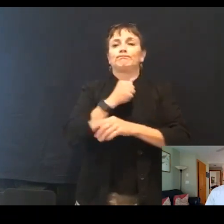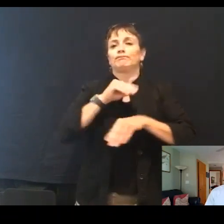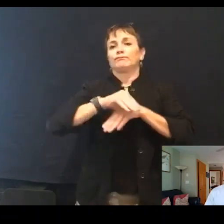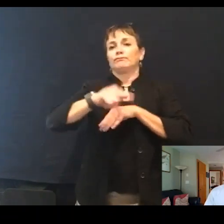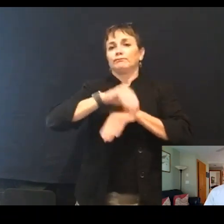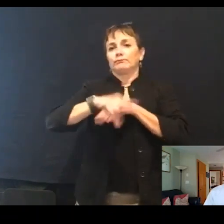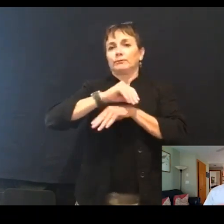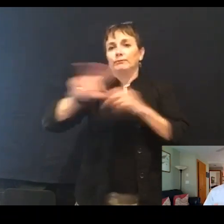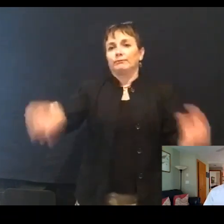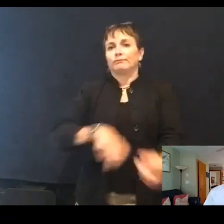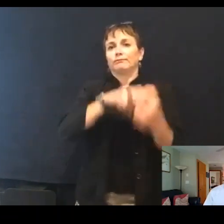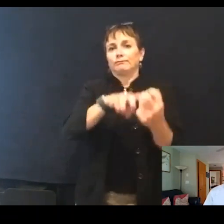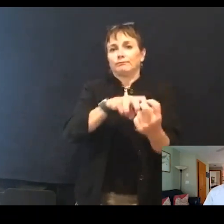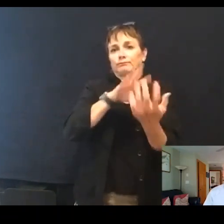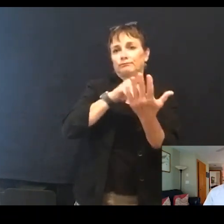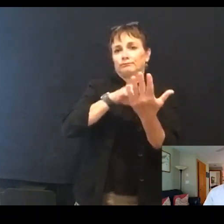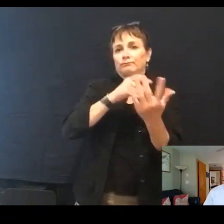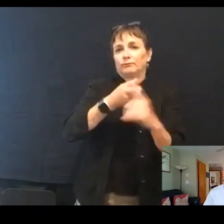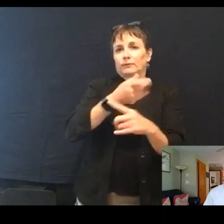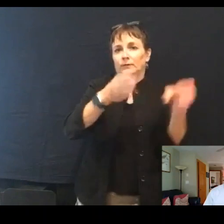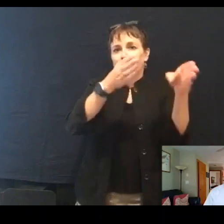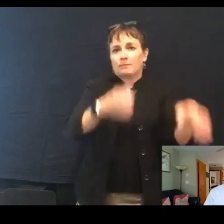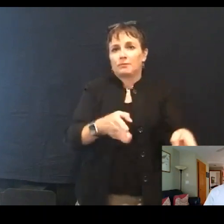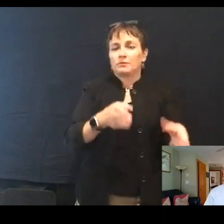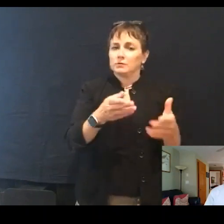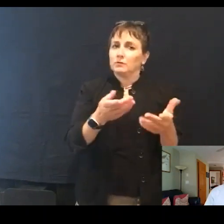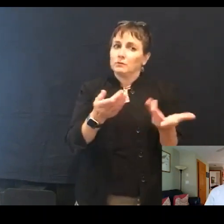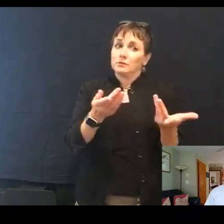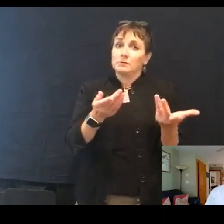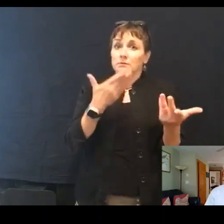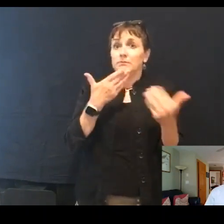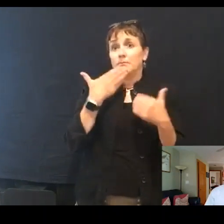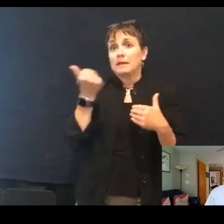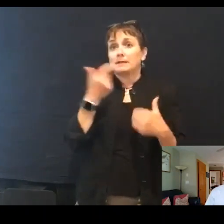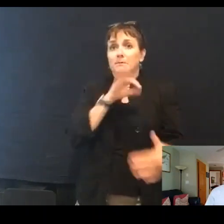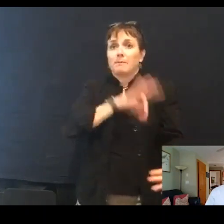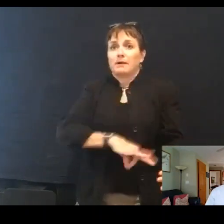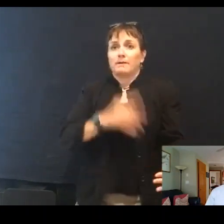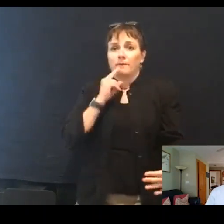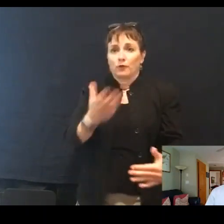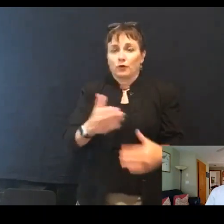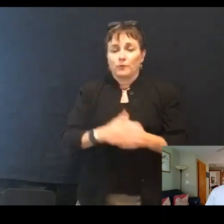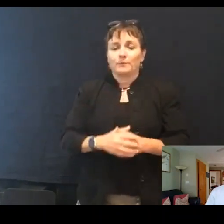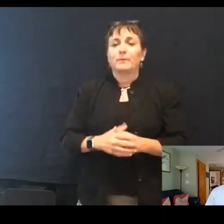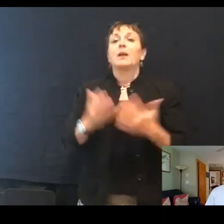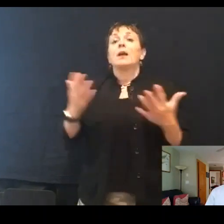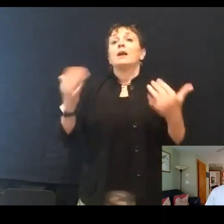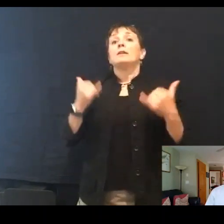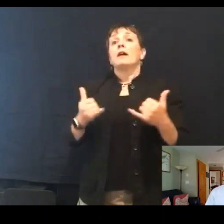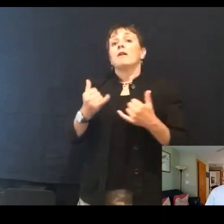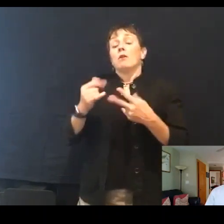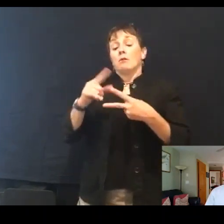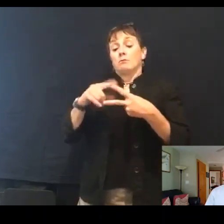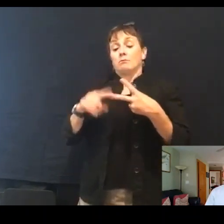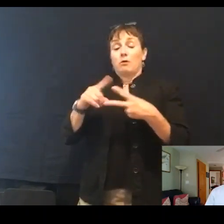so that they make the most and gain the most out of the genetic test. Now both of these tests are not going